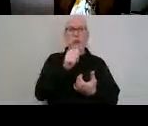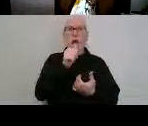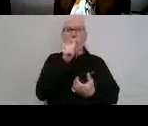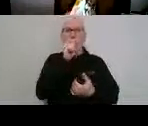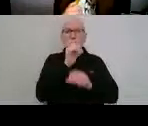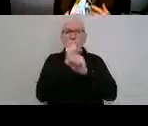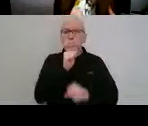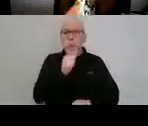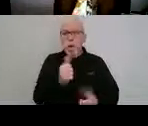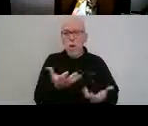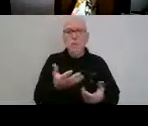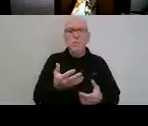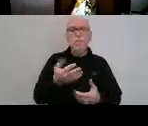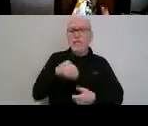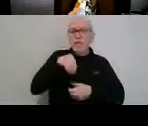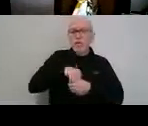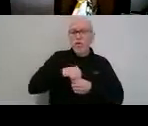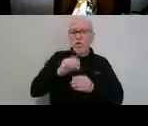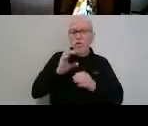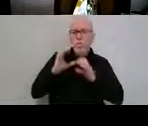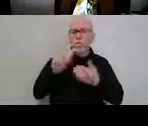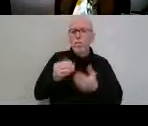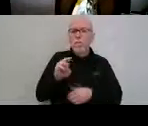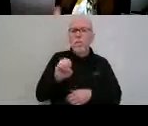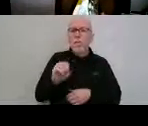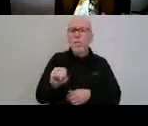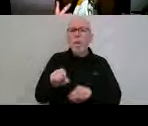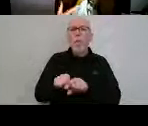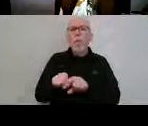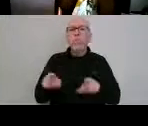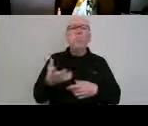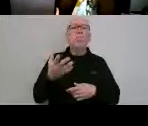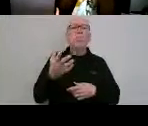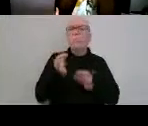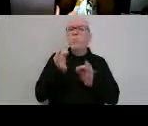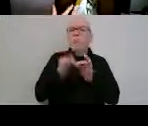Is it an internal communication, maybe a memo? Is it simple or straightforward?